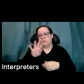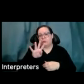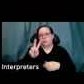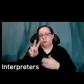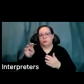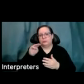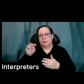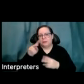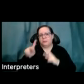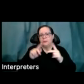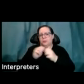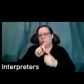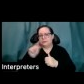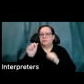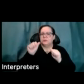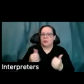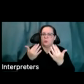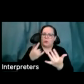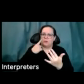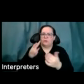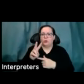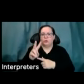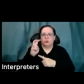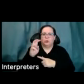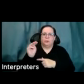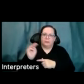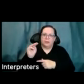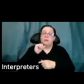can wait for the 200 million non disabled Americans to become